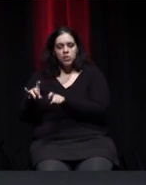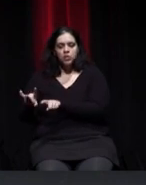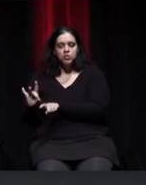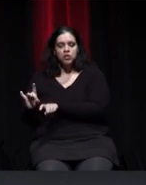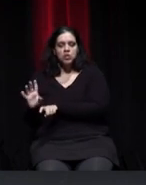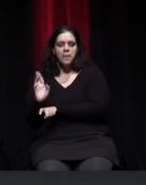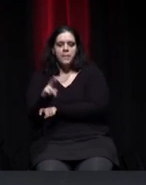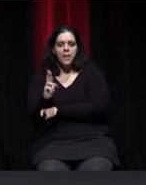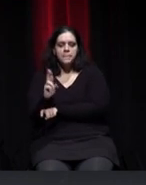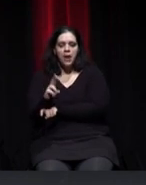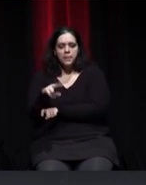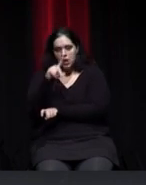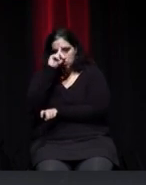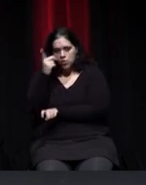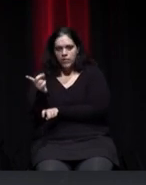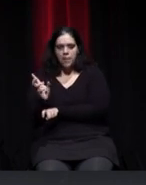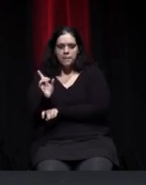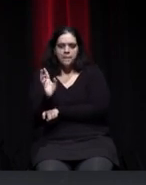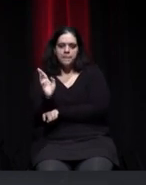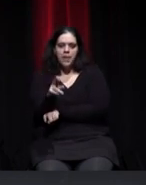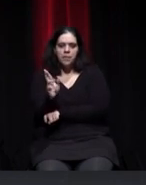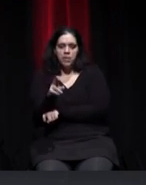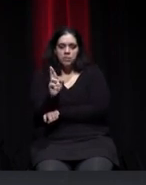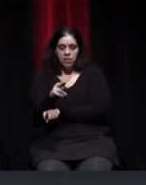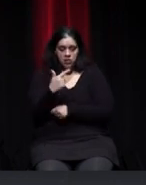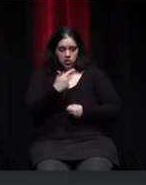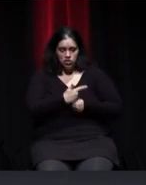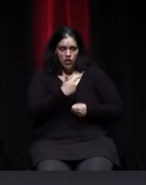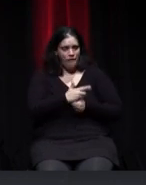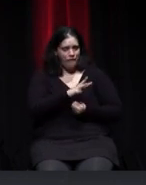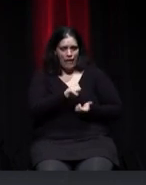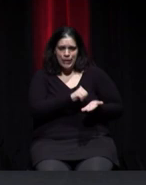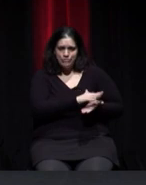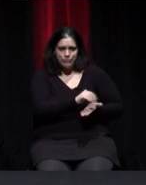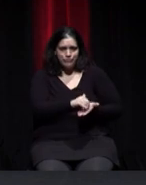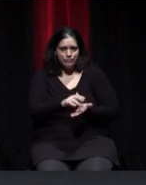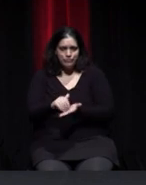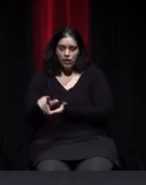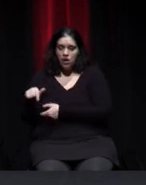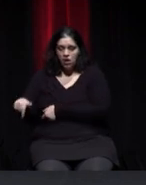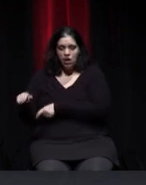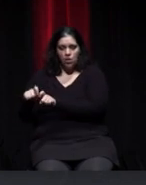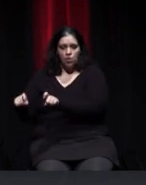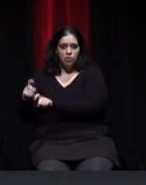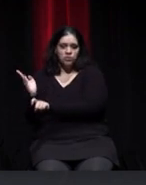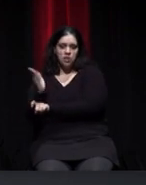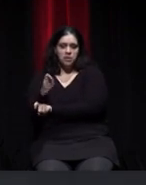Gradually these managers will lose their jobs and we'll talk to Bia directly.